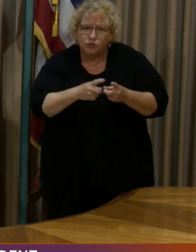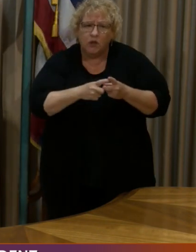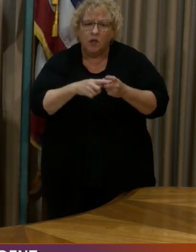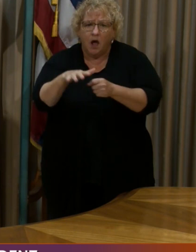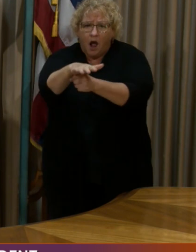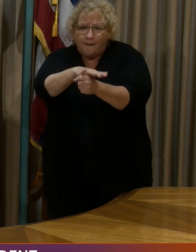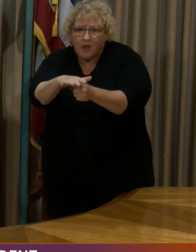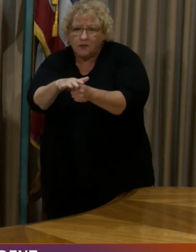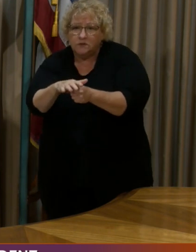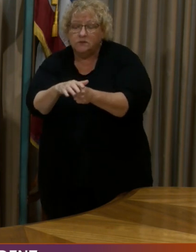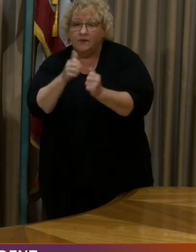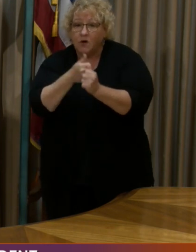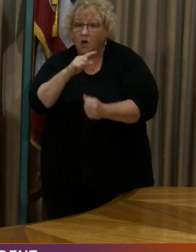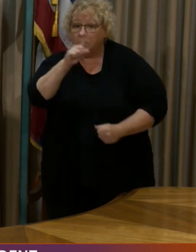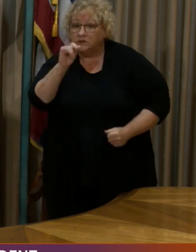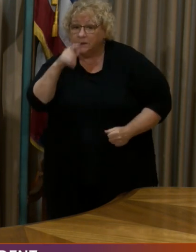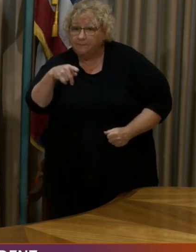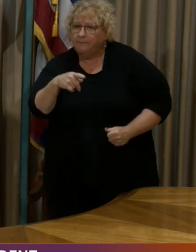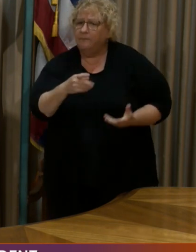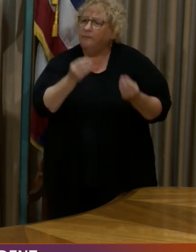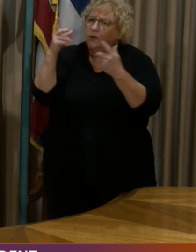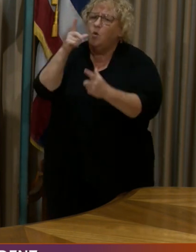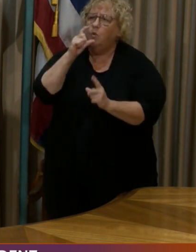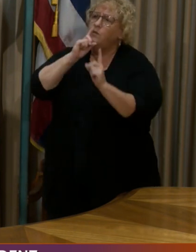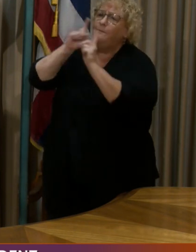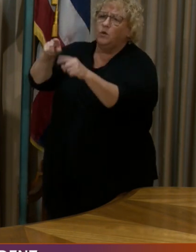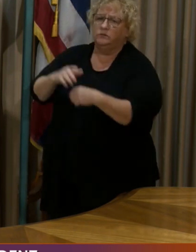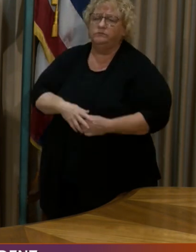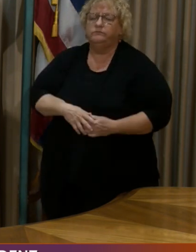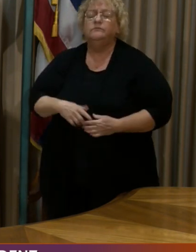IS IT REPORTED BY SCHOOL? IS IT REPORTED BY DISTRICT IS